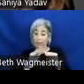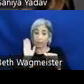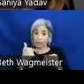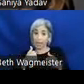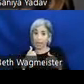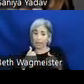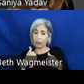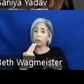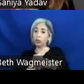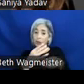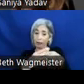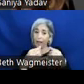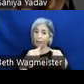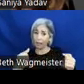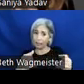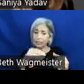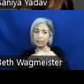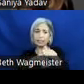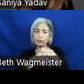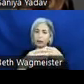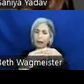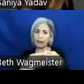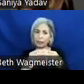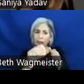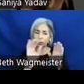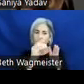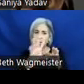guidelines and accessibility guidelines to our design system for each component.